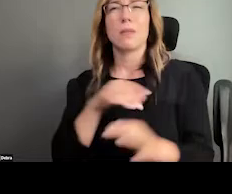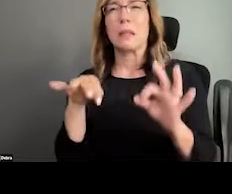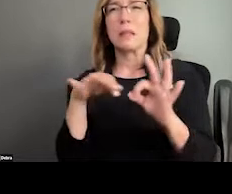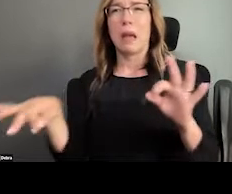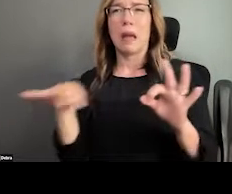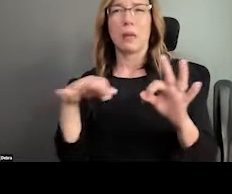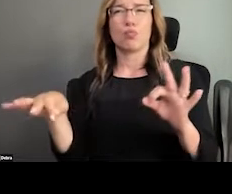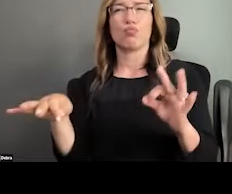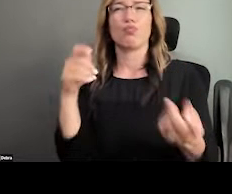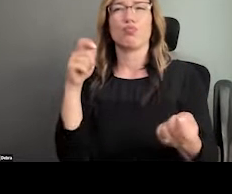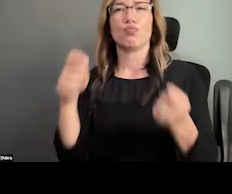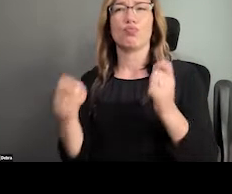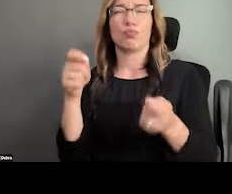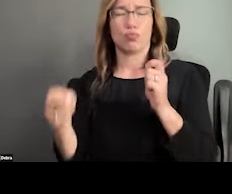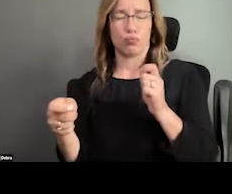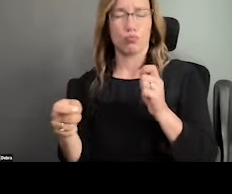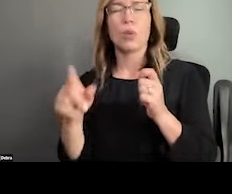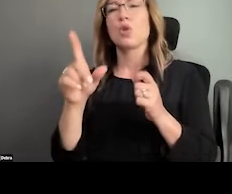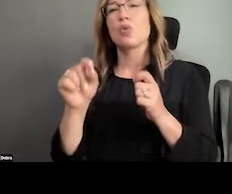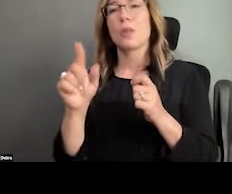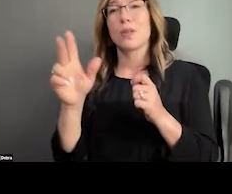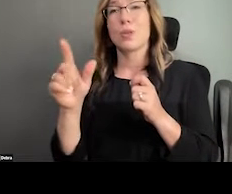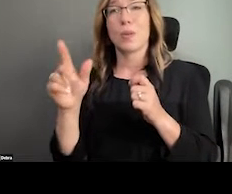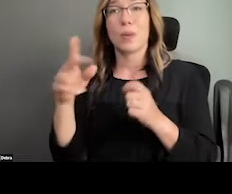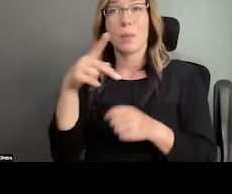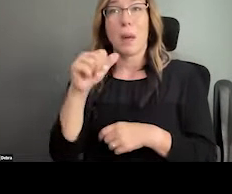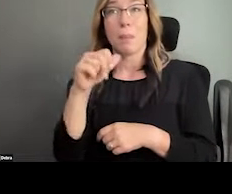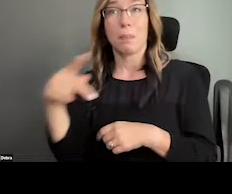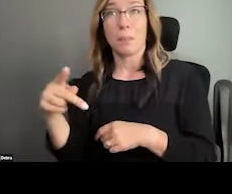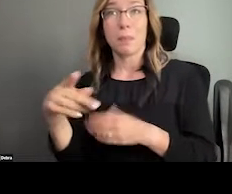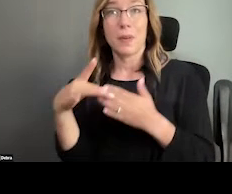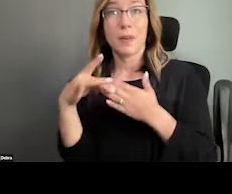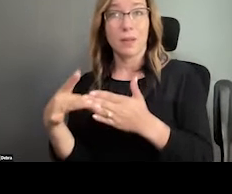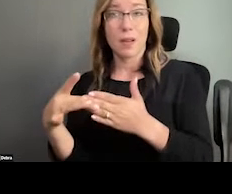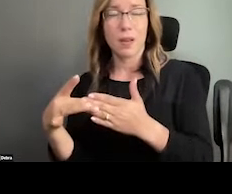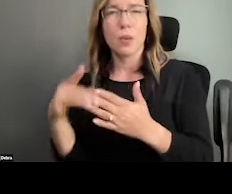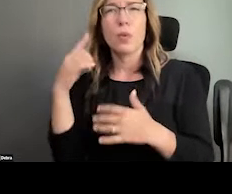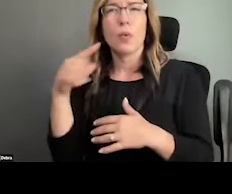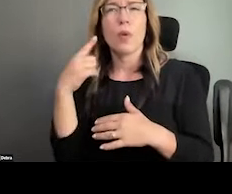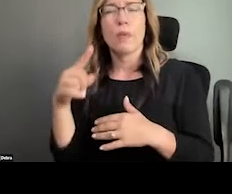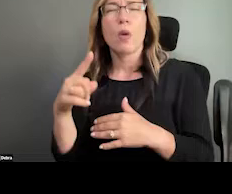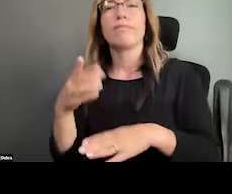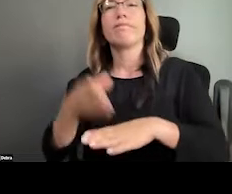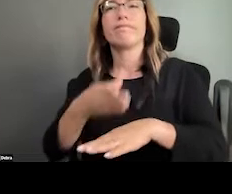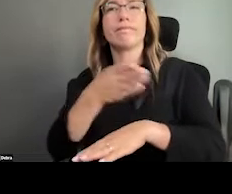revised in the 2023 version of the PAPP Guide to improve the clarity on when for